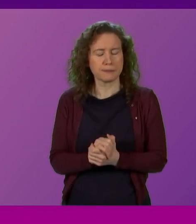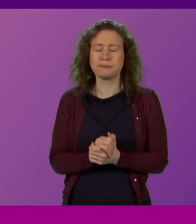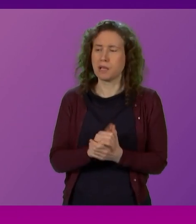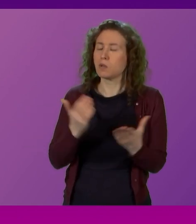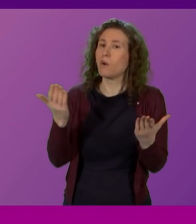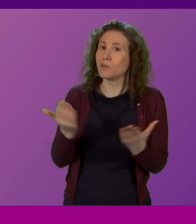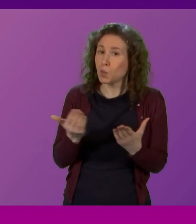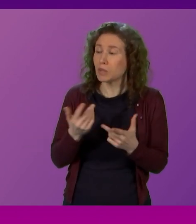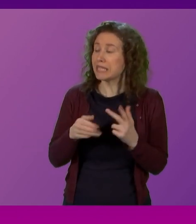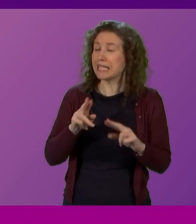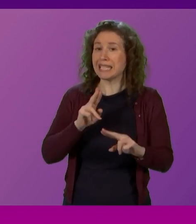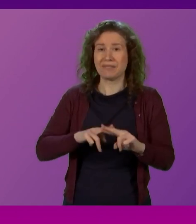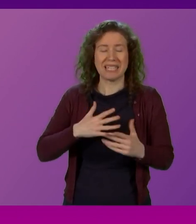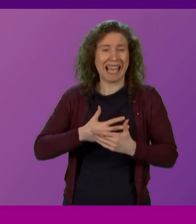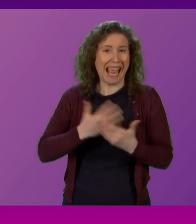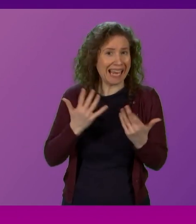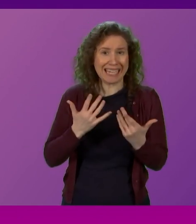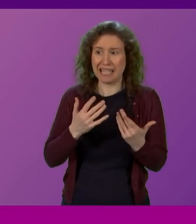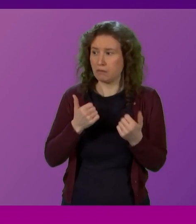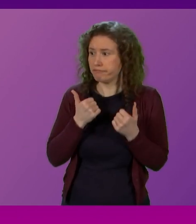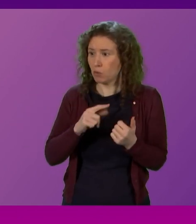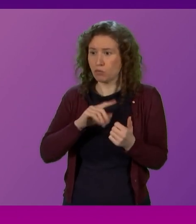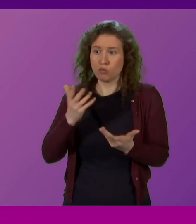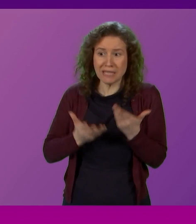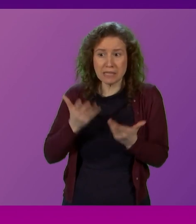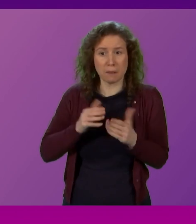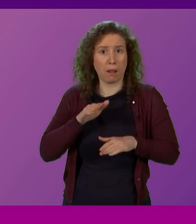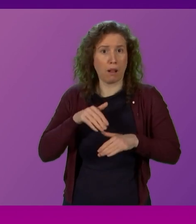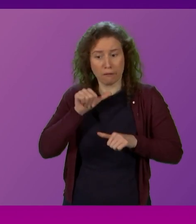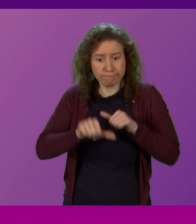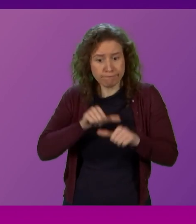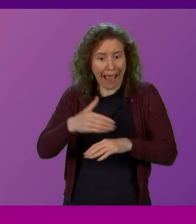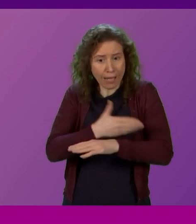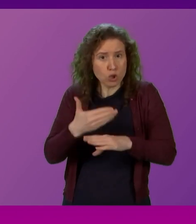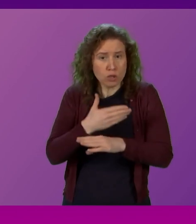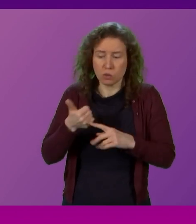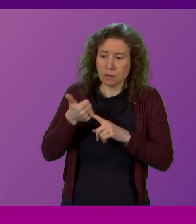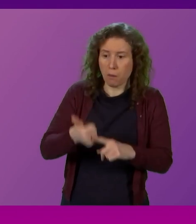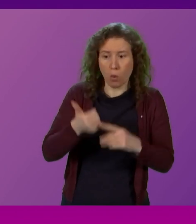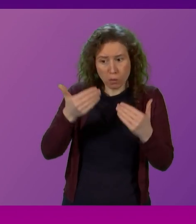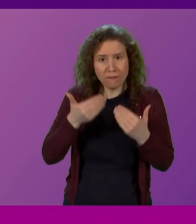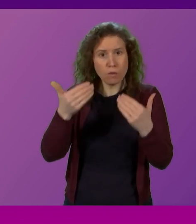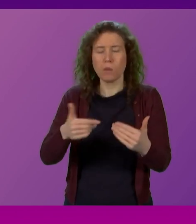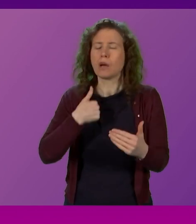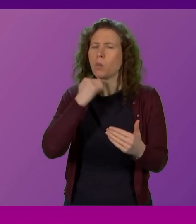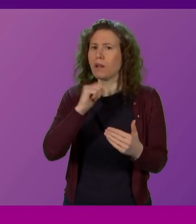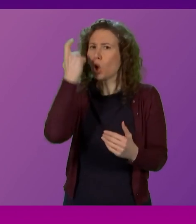Of course, if there are any reasonable steps that the Government could take to support a way forward, we would certainly consider doing so.